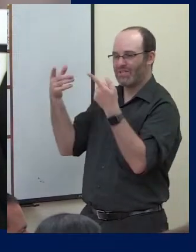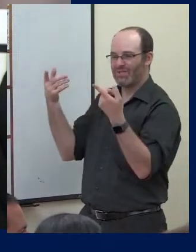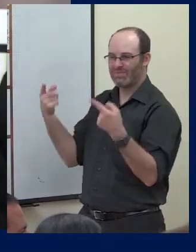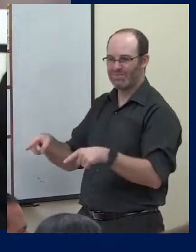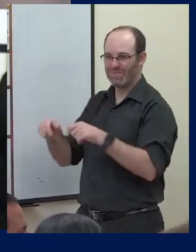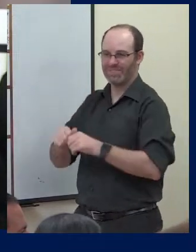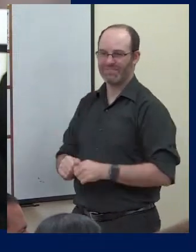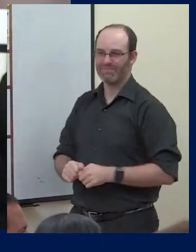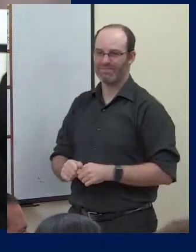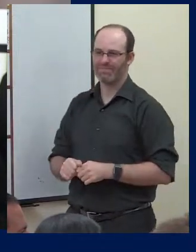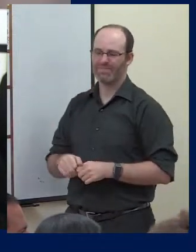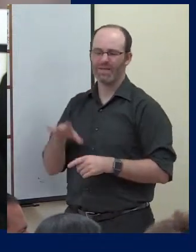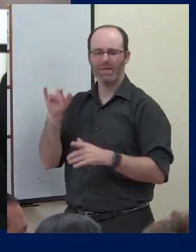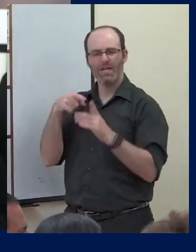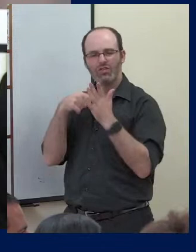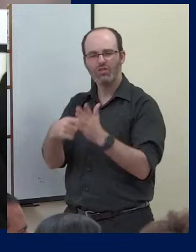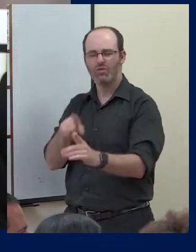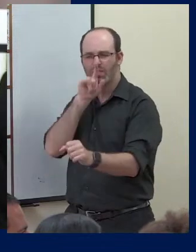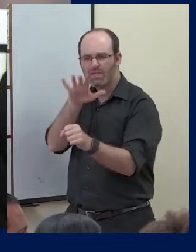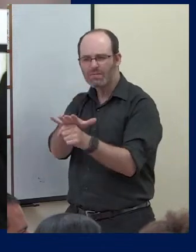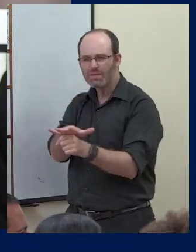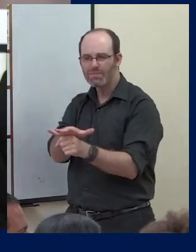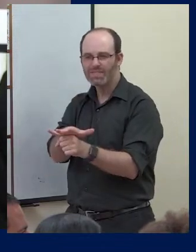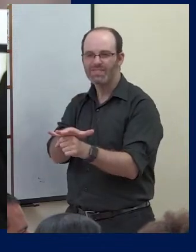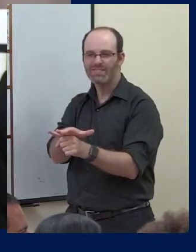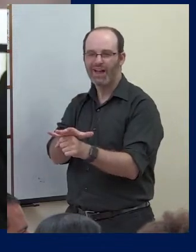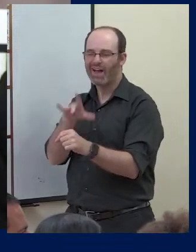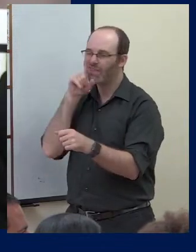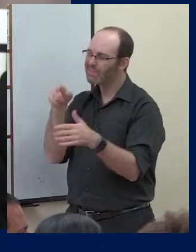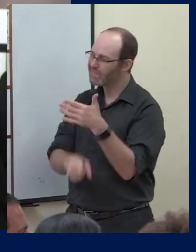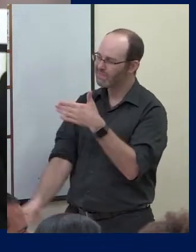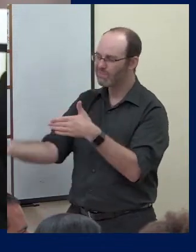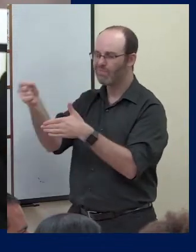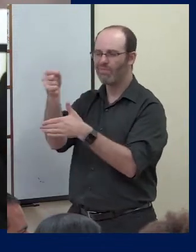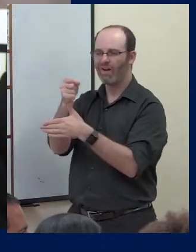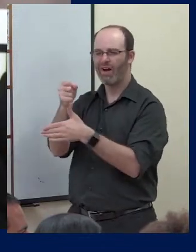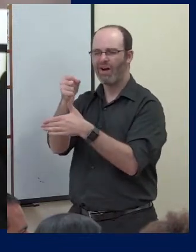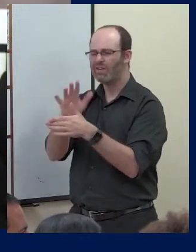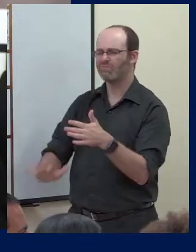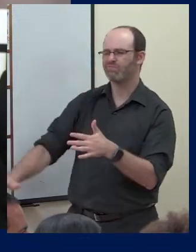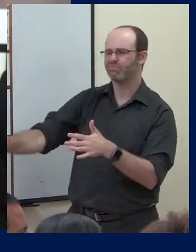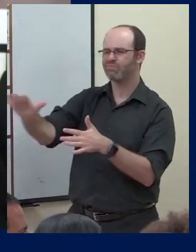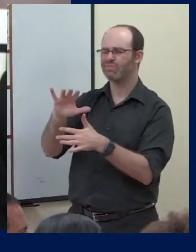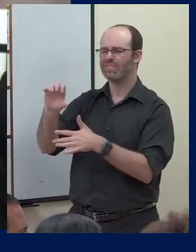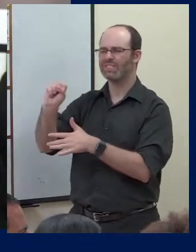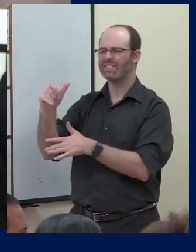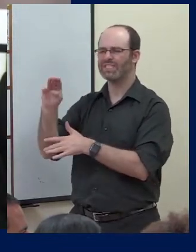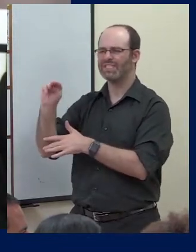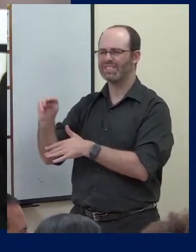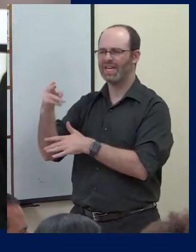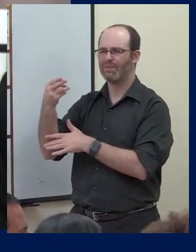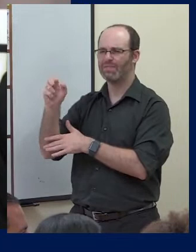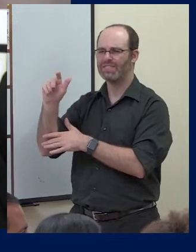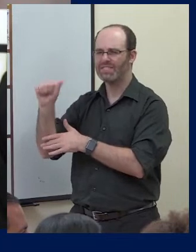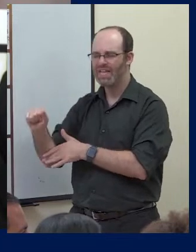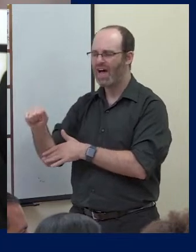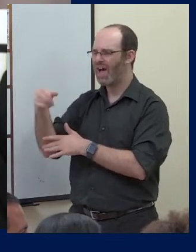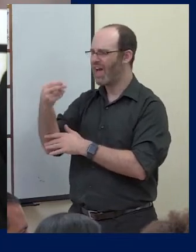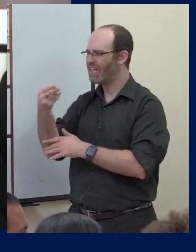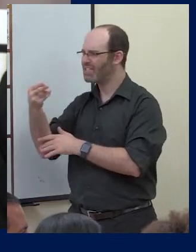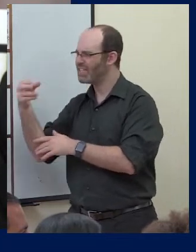It goes to show the commitment and this is such a priority across the ministrations out